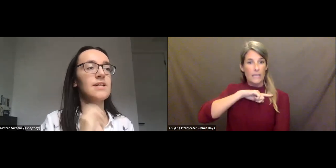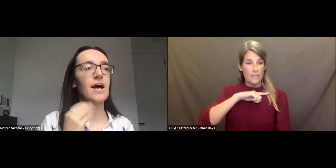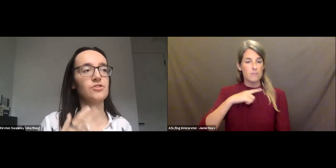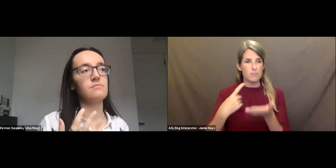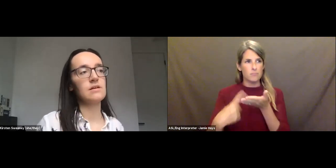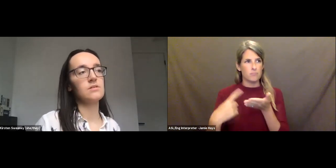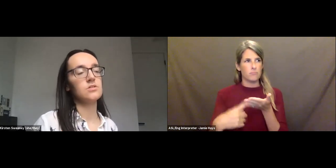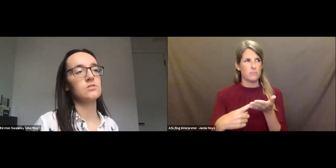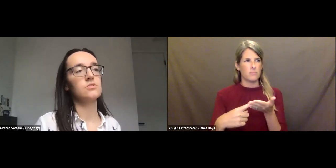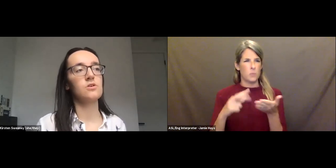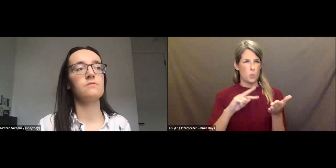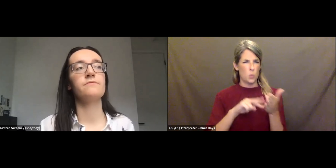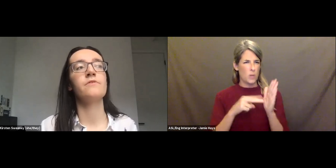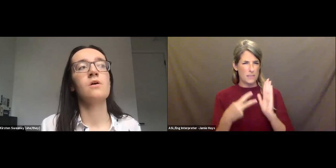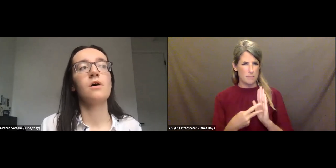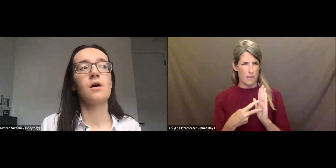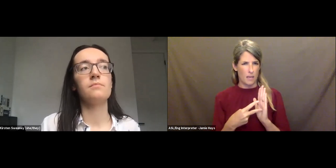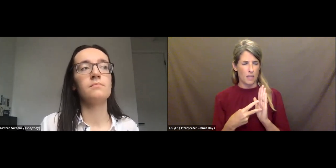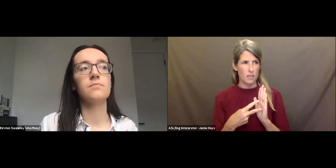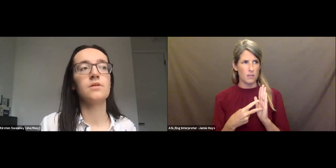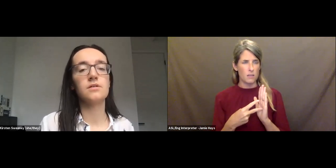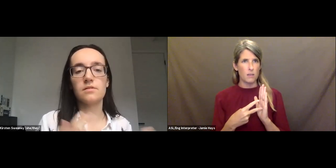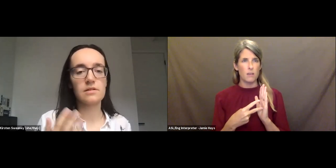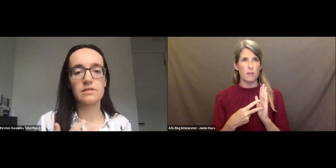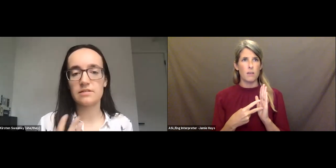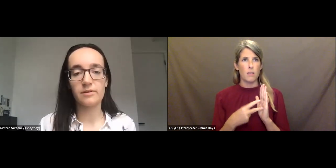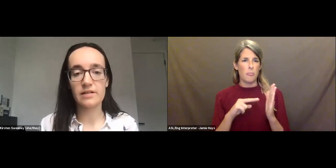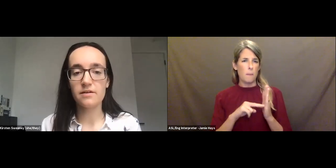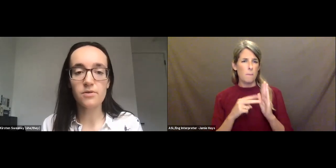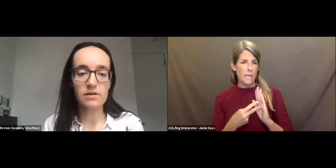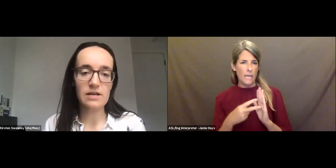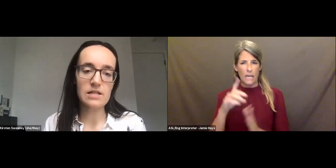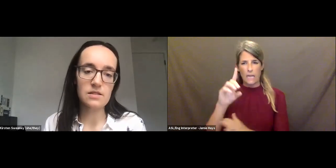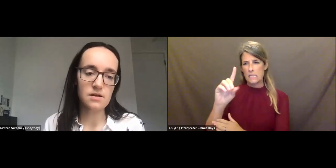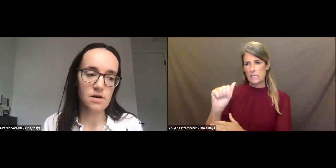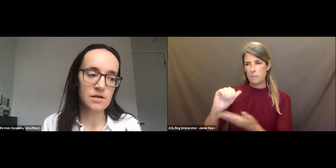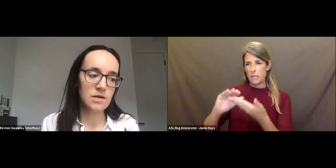it actually mean to serve the disability community in theater.